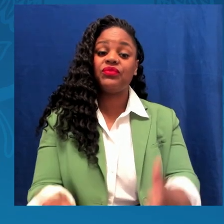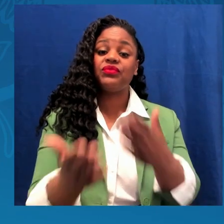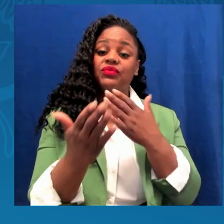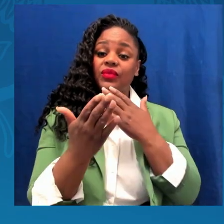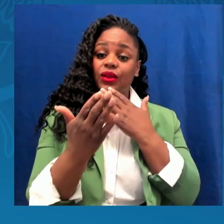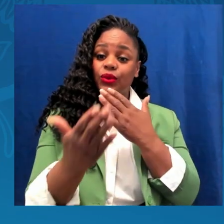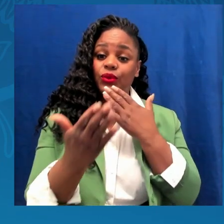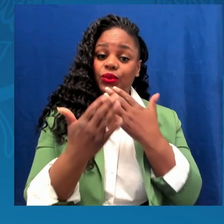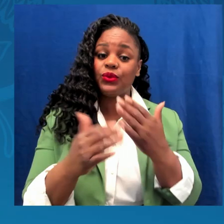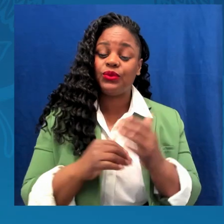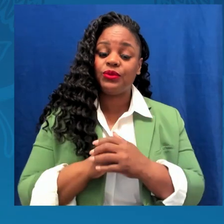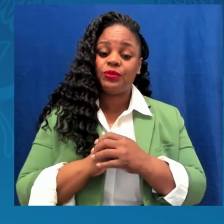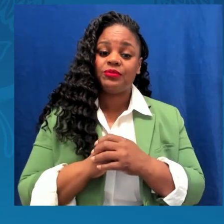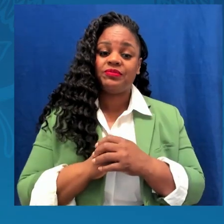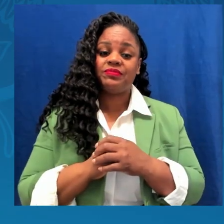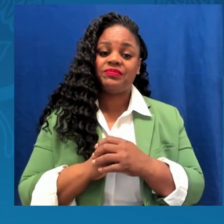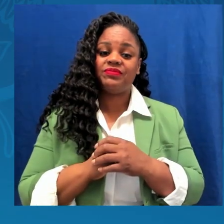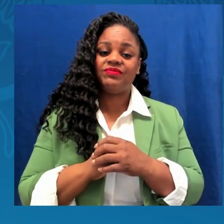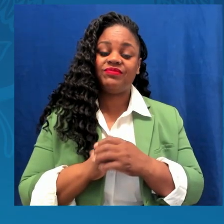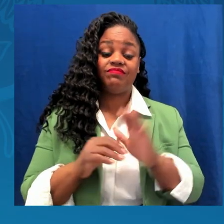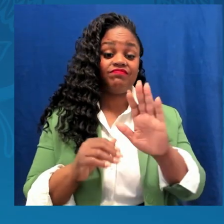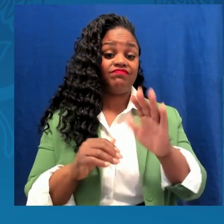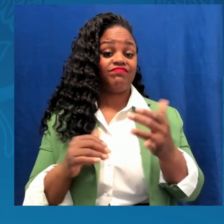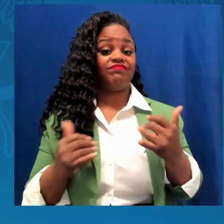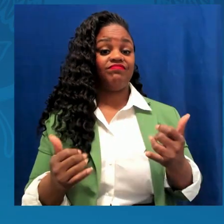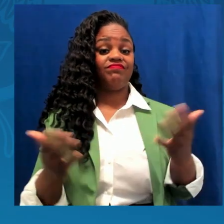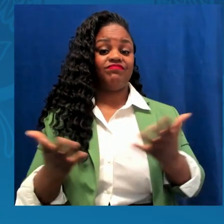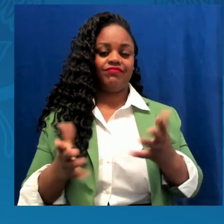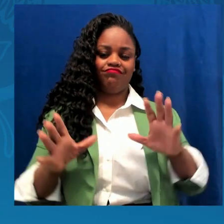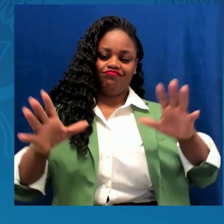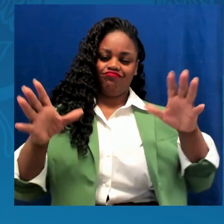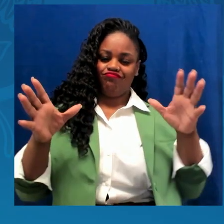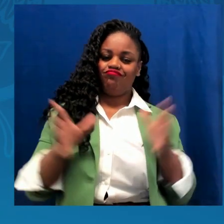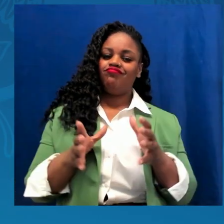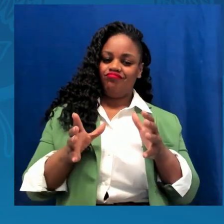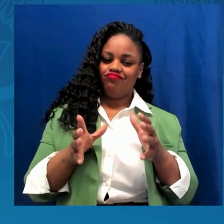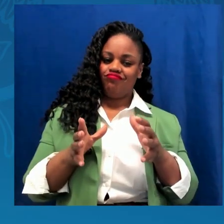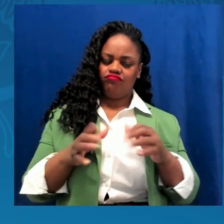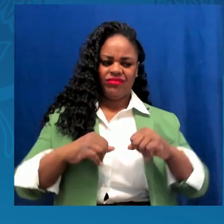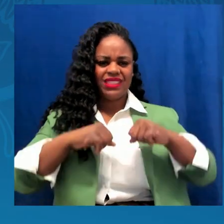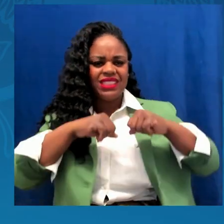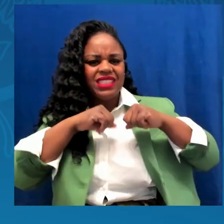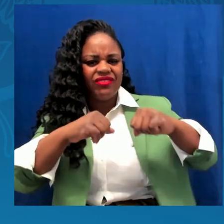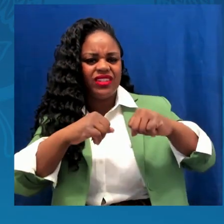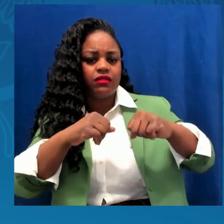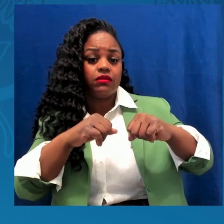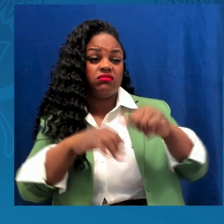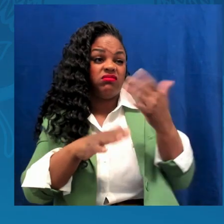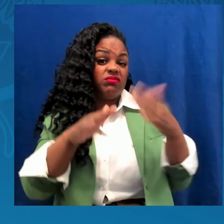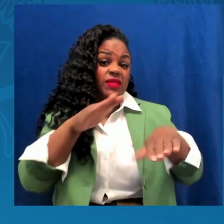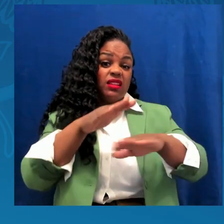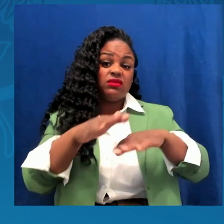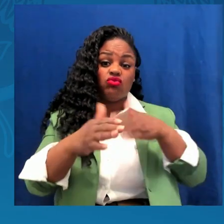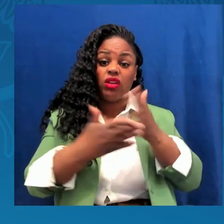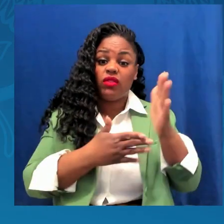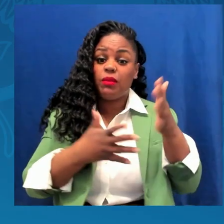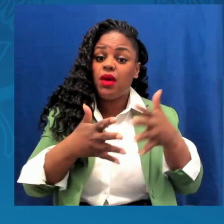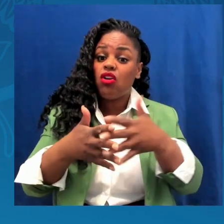Today, we gather to defend a basic right for all Americans, a right that underpins opportunity in this country